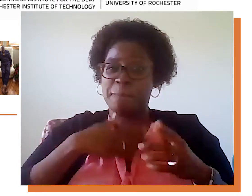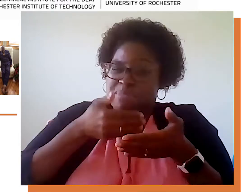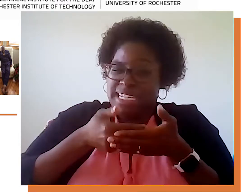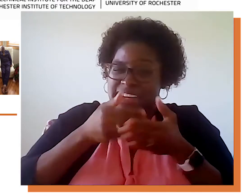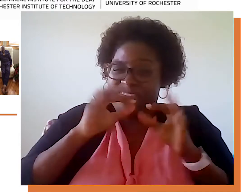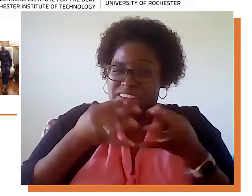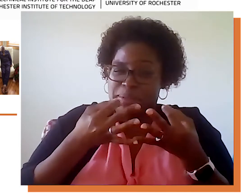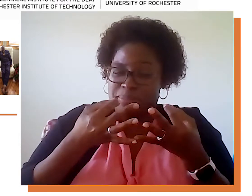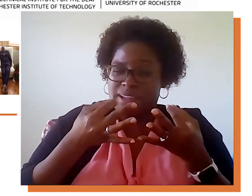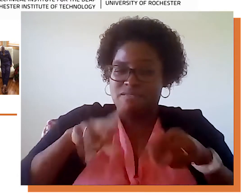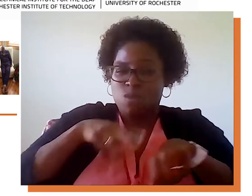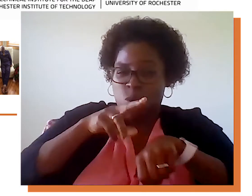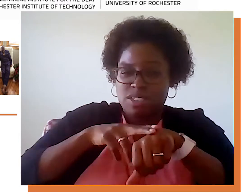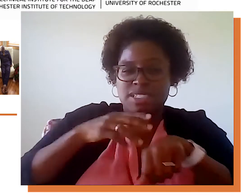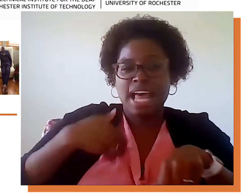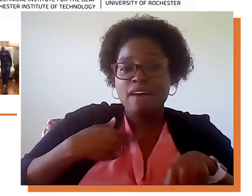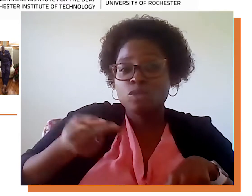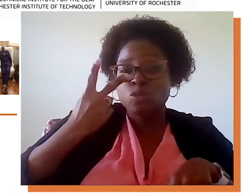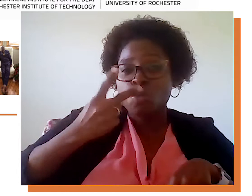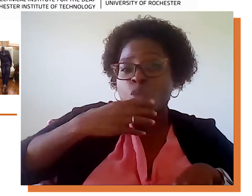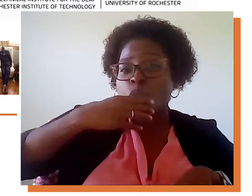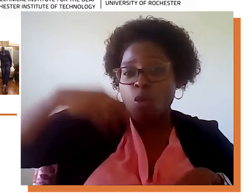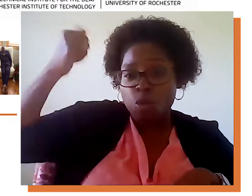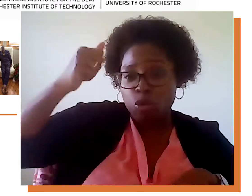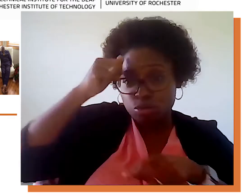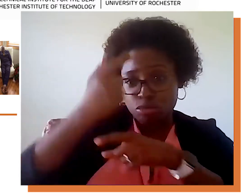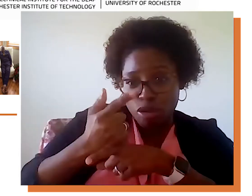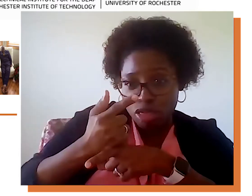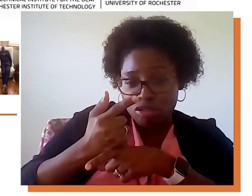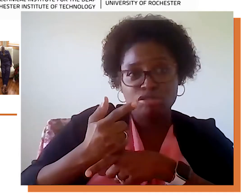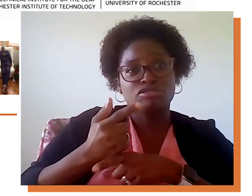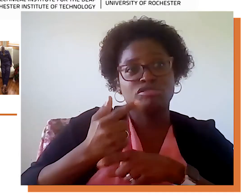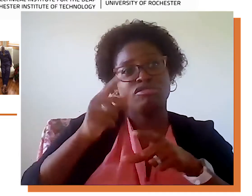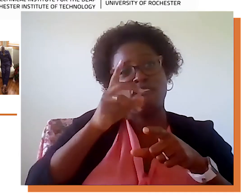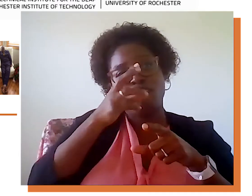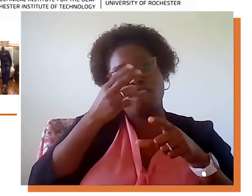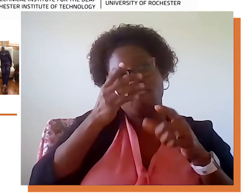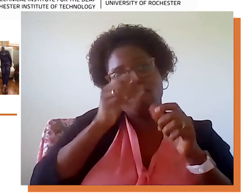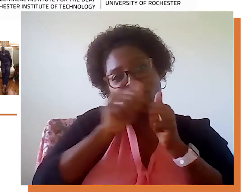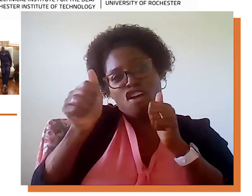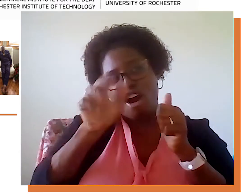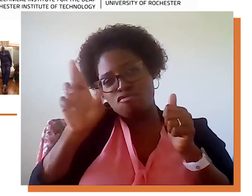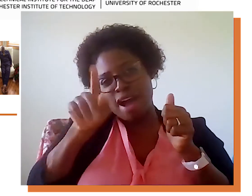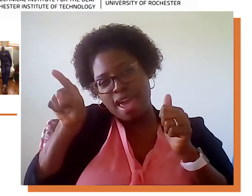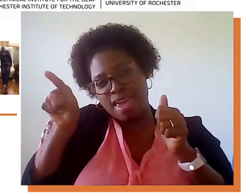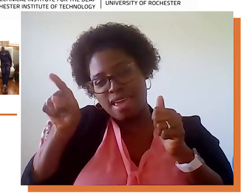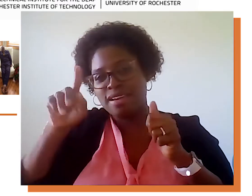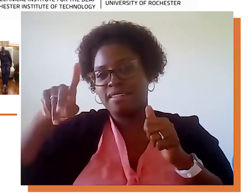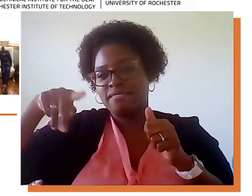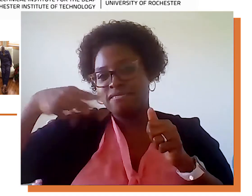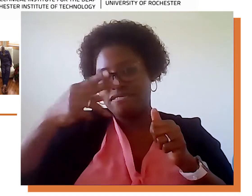was an important part of my journey. I've got two older brothers-- they're on the far right--